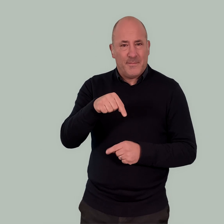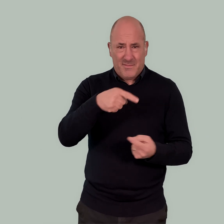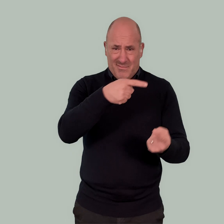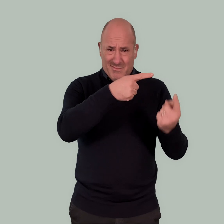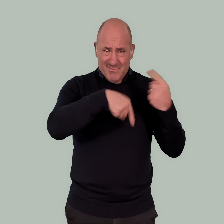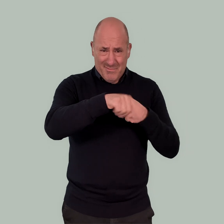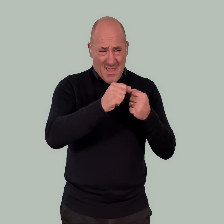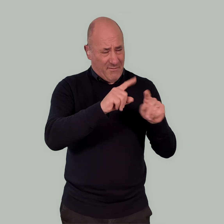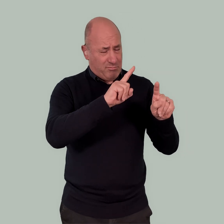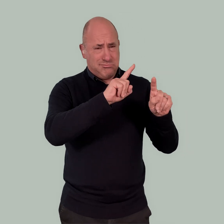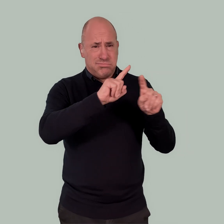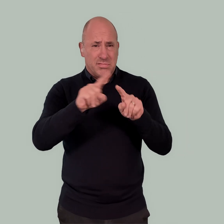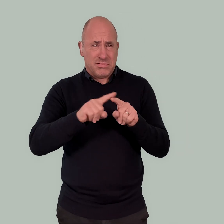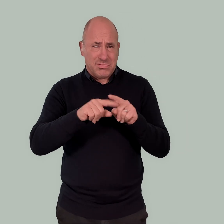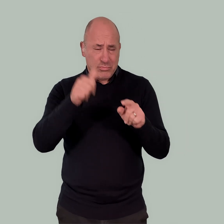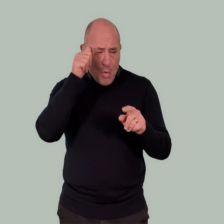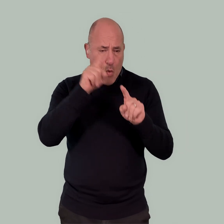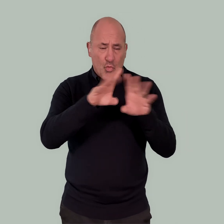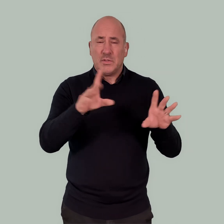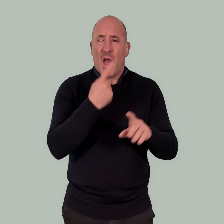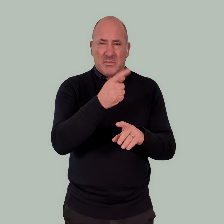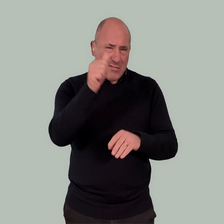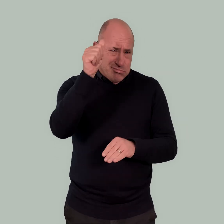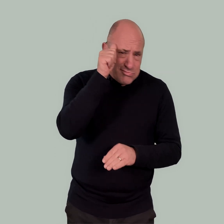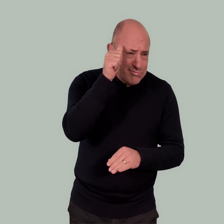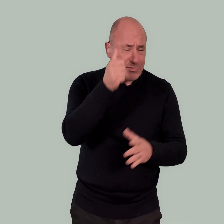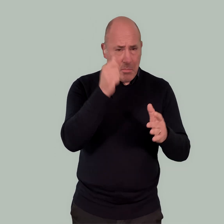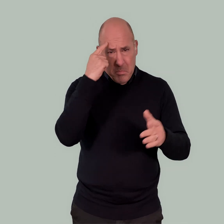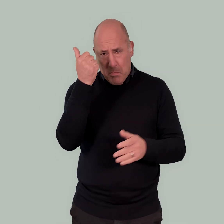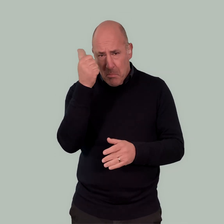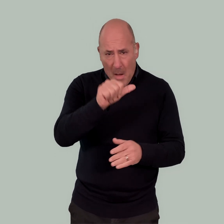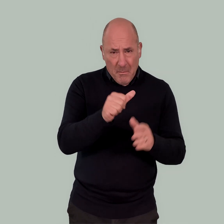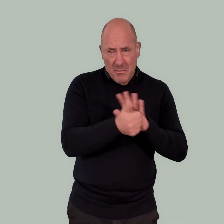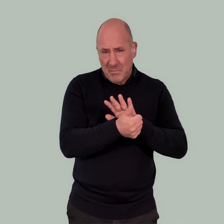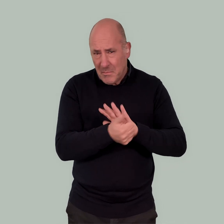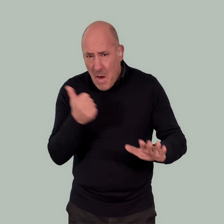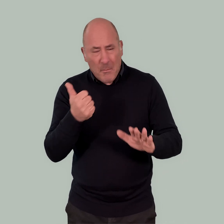The steering group brings together a range of lived experience, expertise,